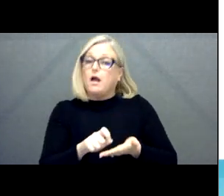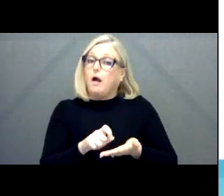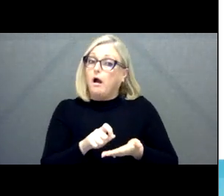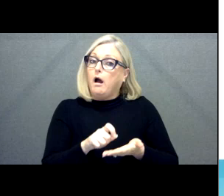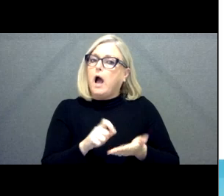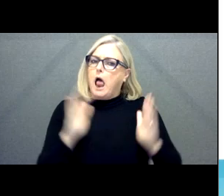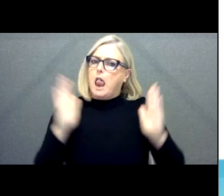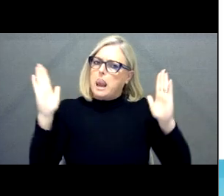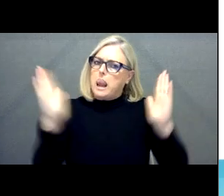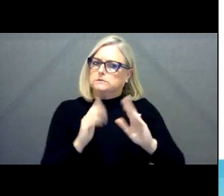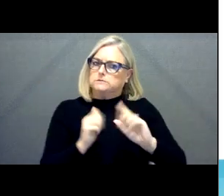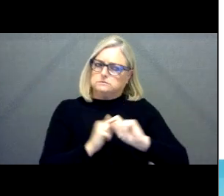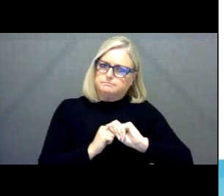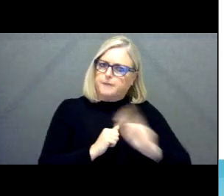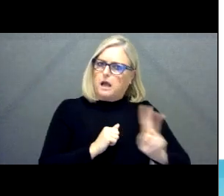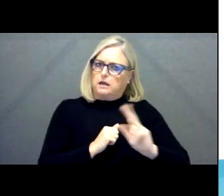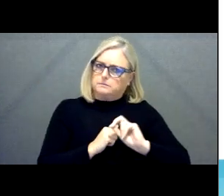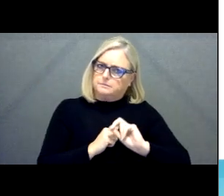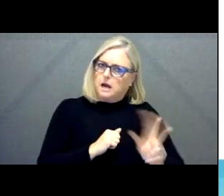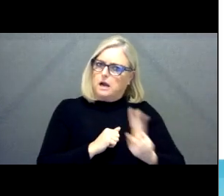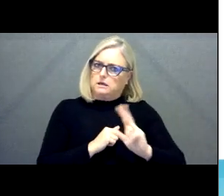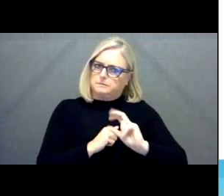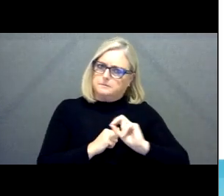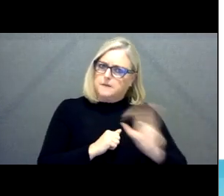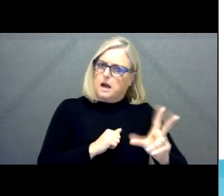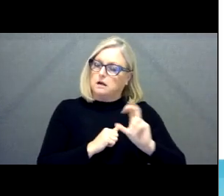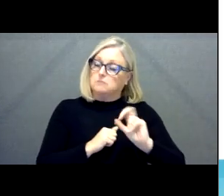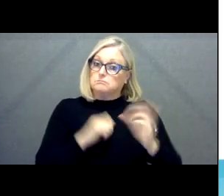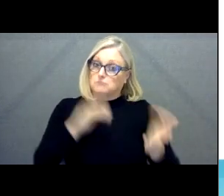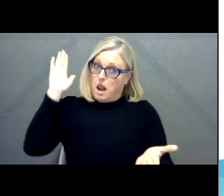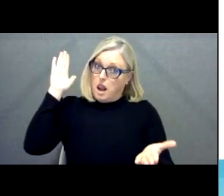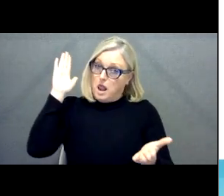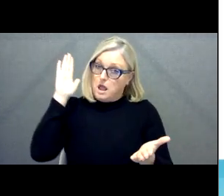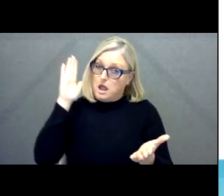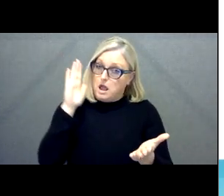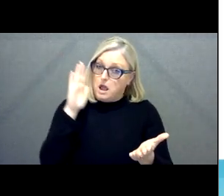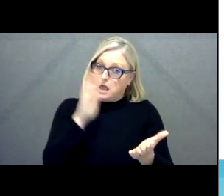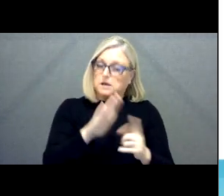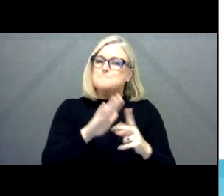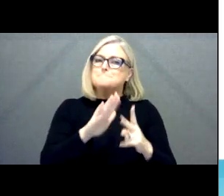the serious the frequency and um seriousness of offending was reduced for people who had done